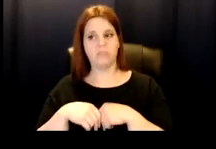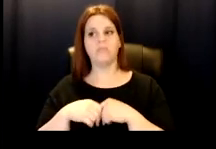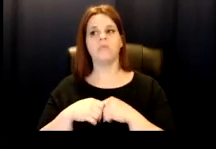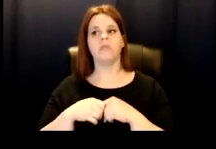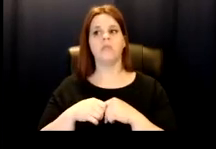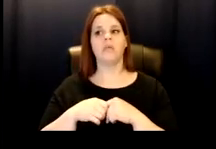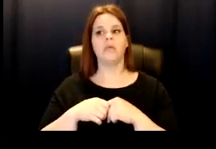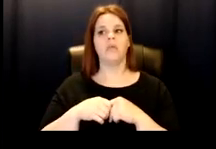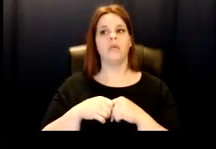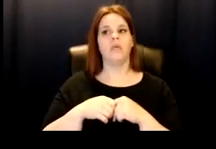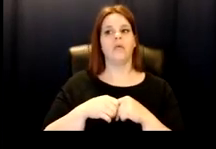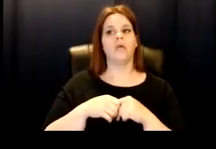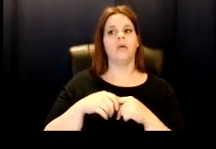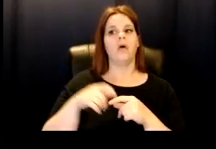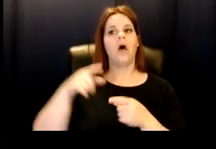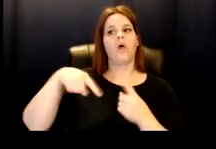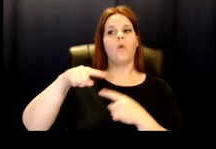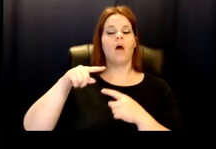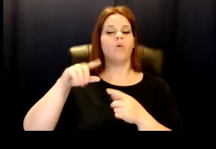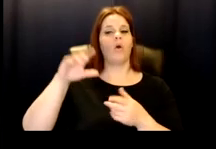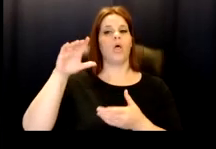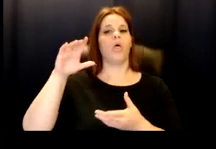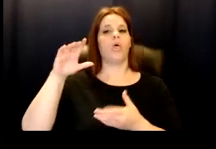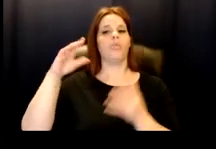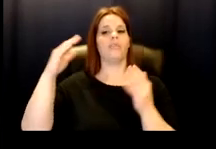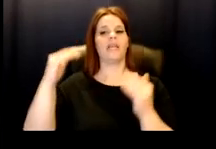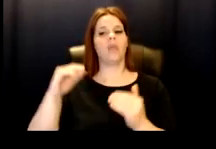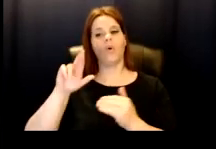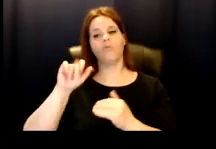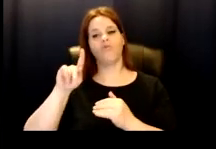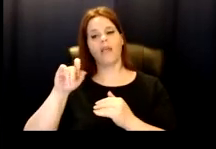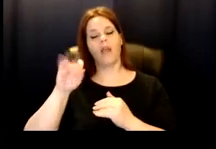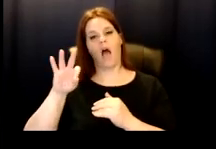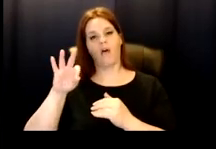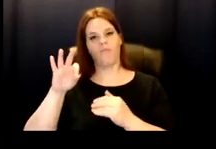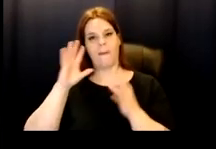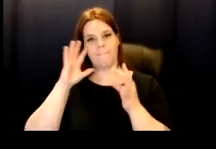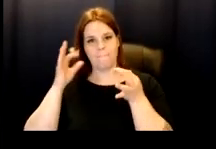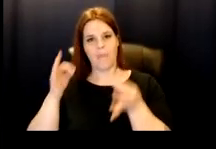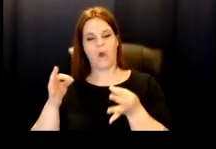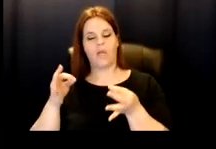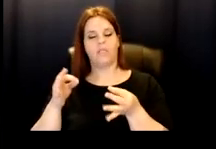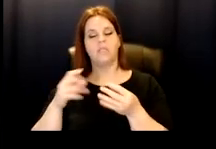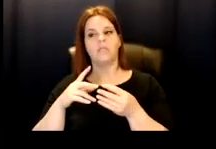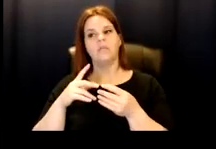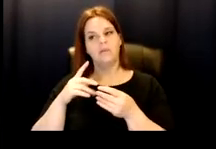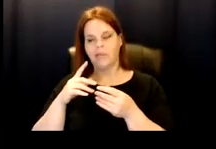rate of merit resolution, I think it speaks also, Oce, to just the myriad of responses